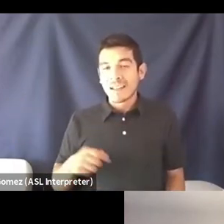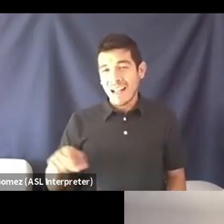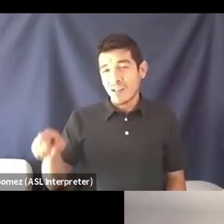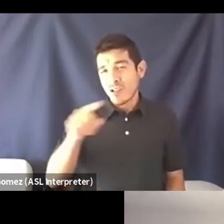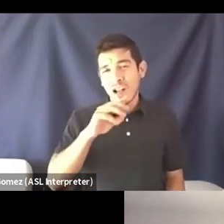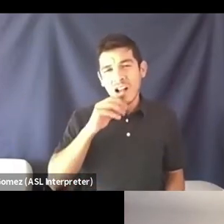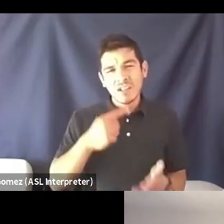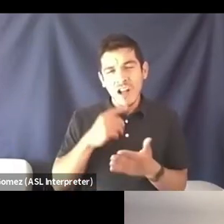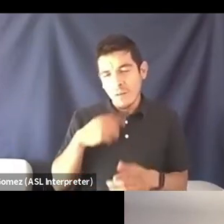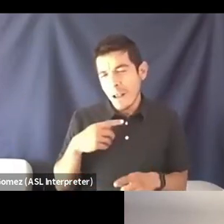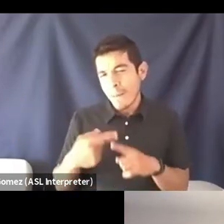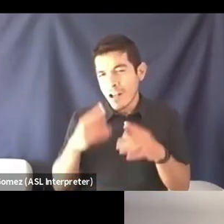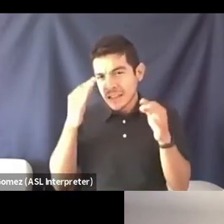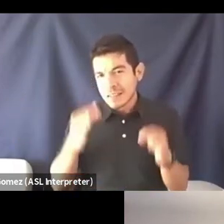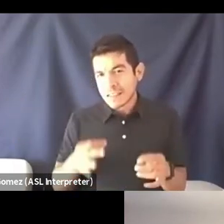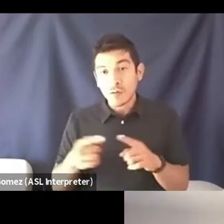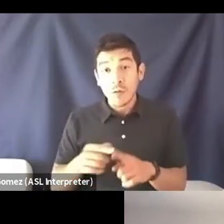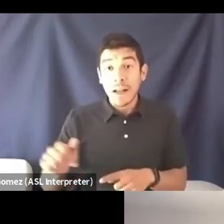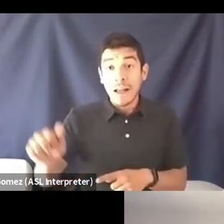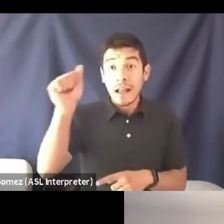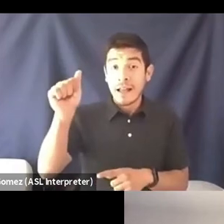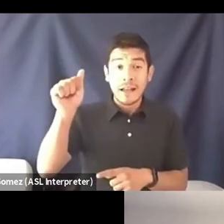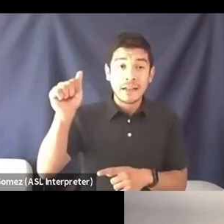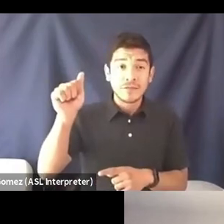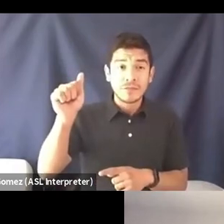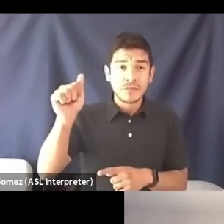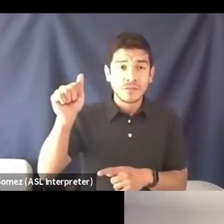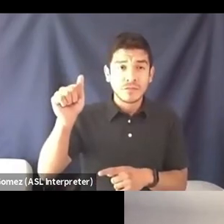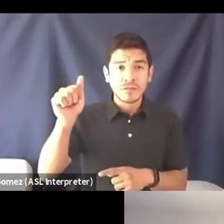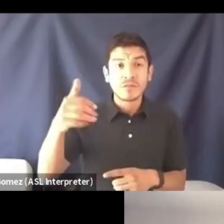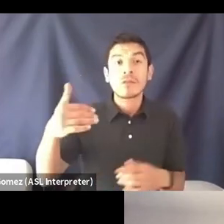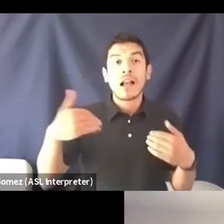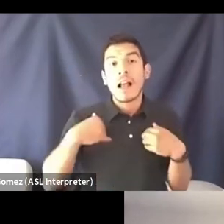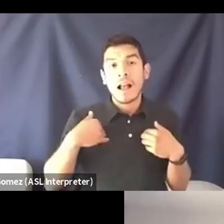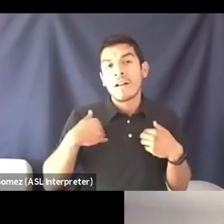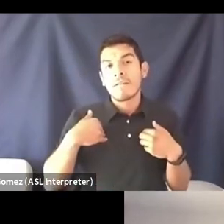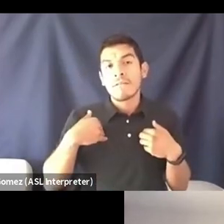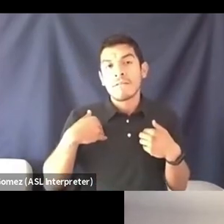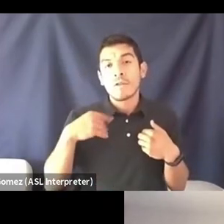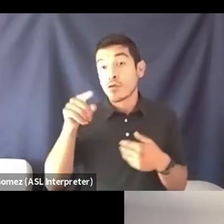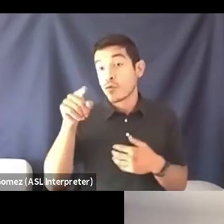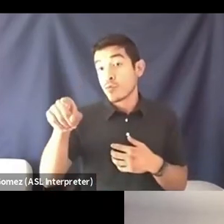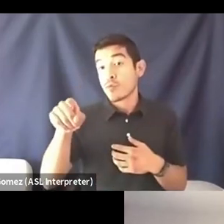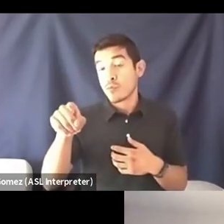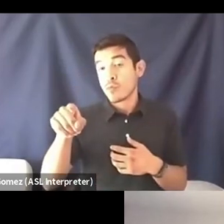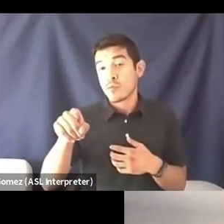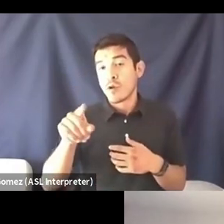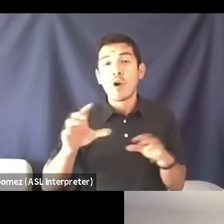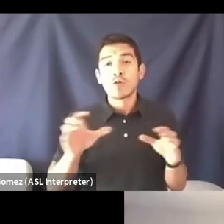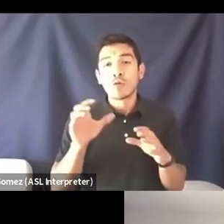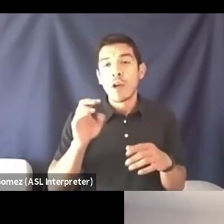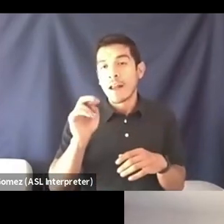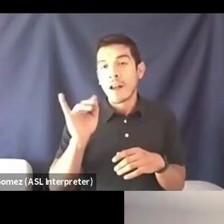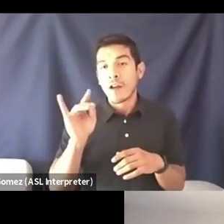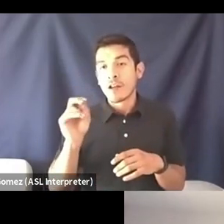about the decision to A, you know, have you Jenny, do the narration and then secondly